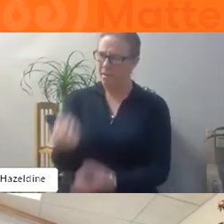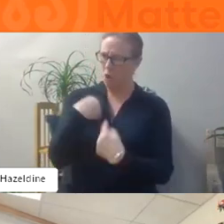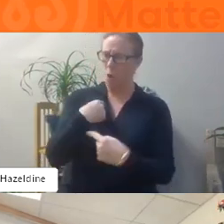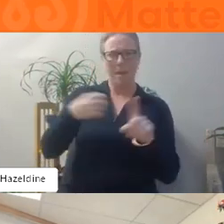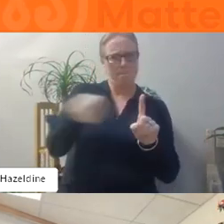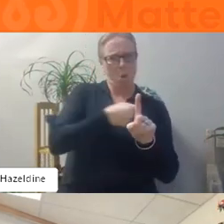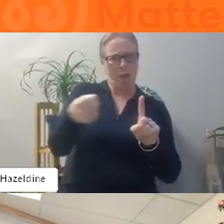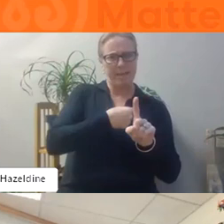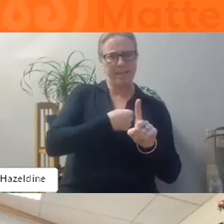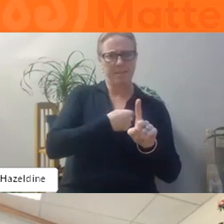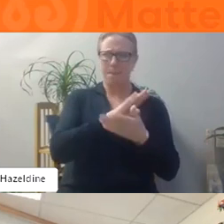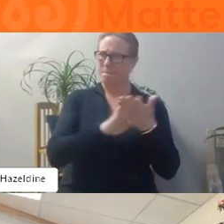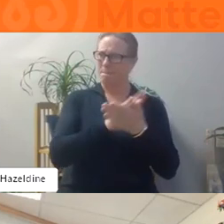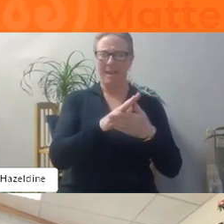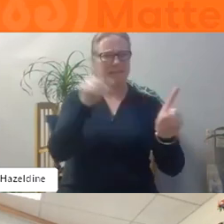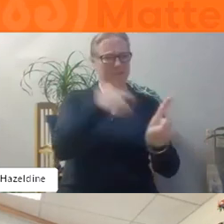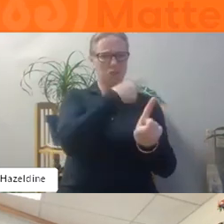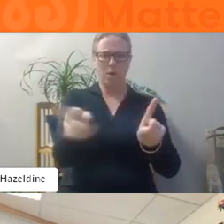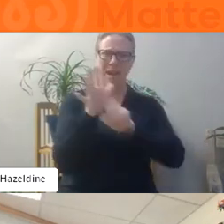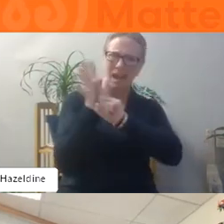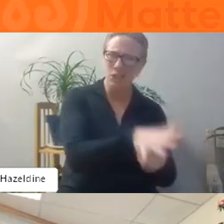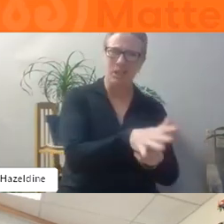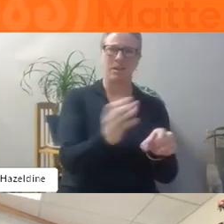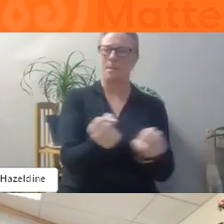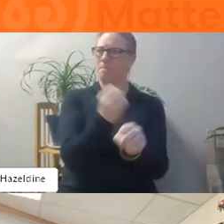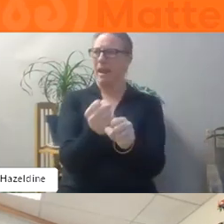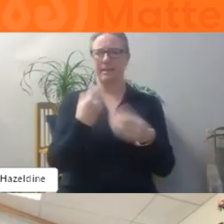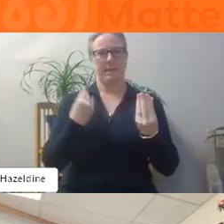discriminated against and this makes education way too difficult